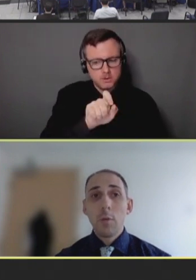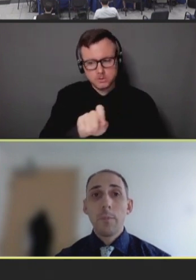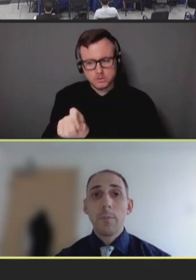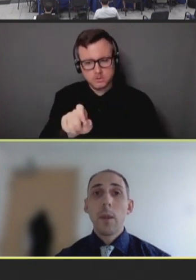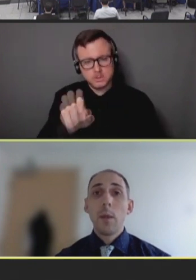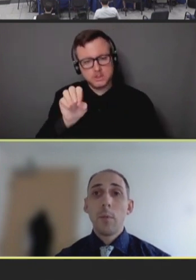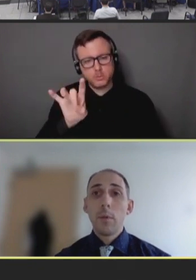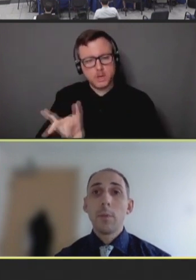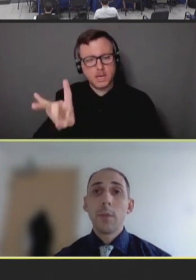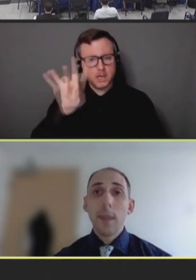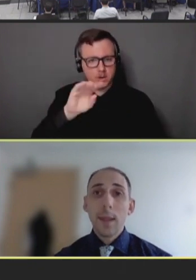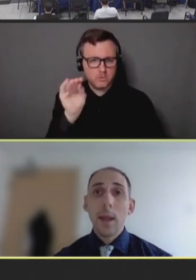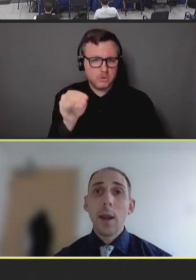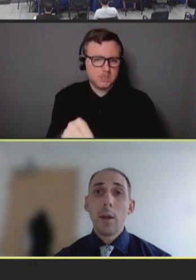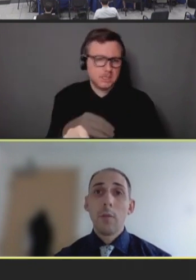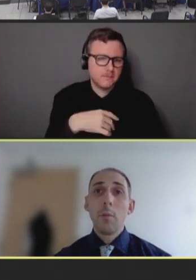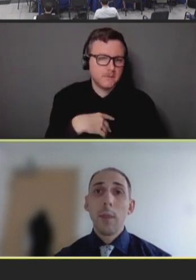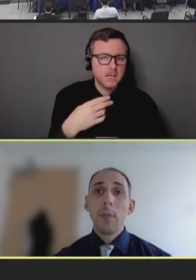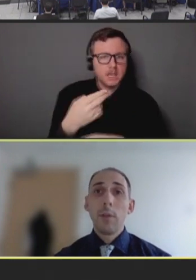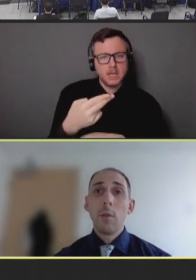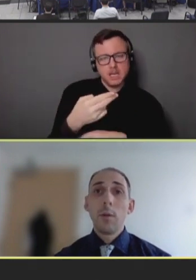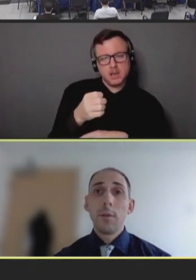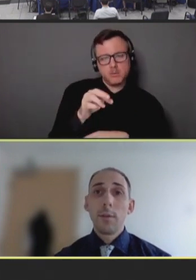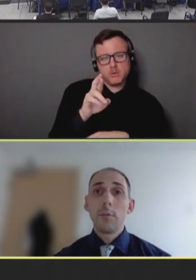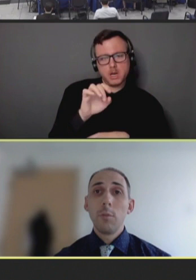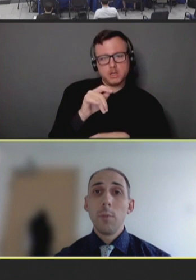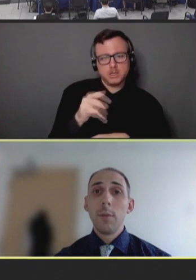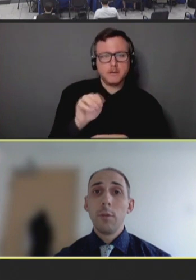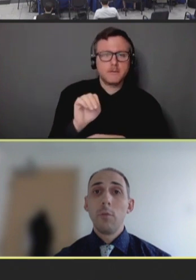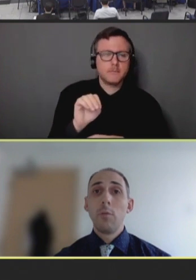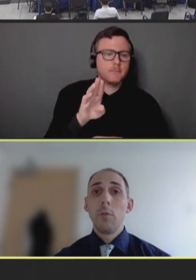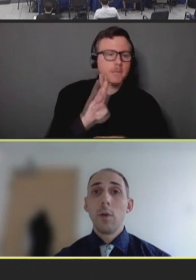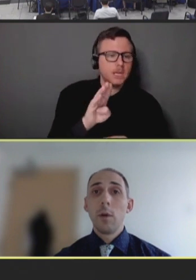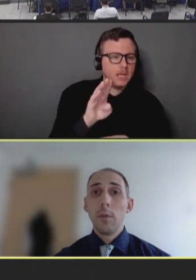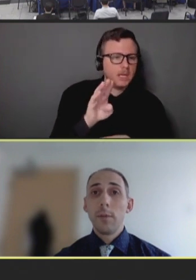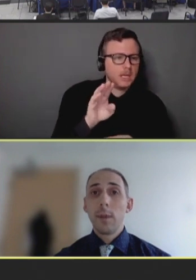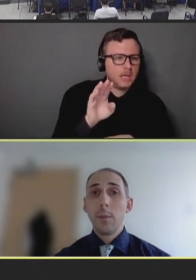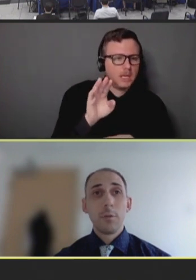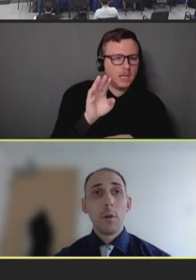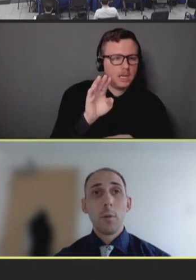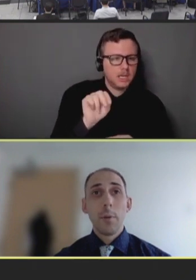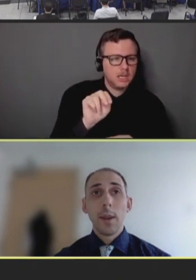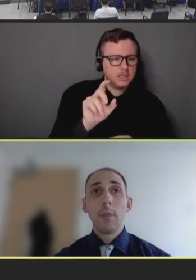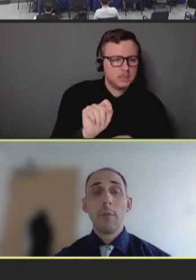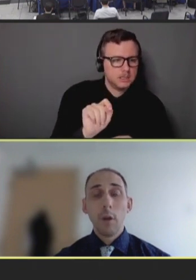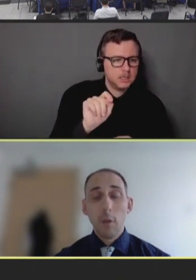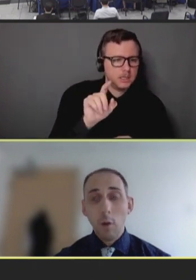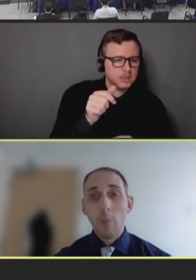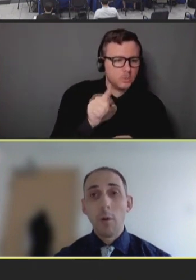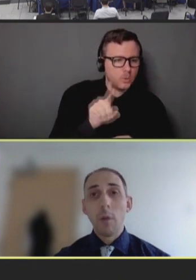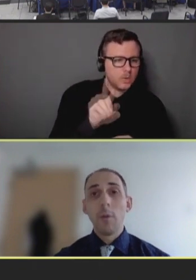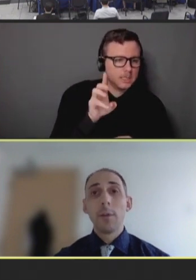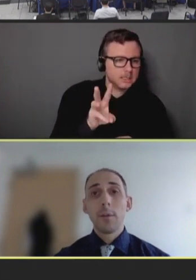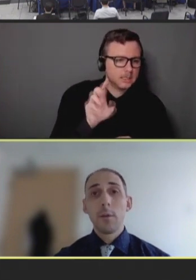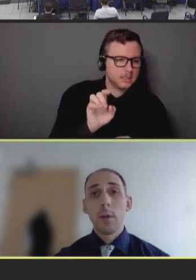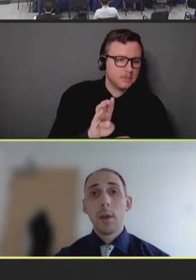stroke, slightly higher for BNT162b2 with ischemic stroke; but, again, very low overall risk.